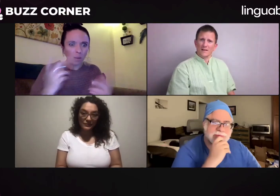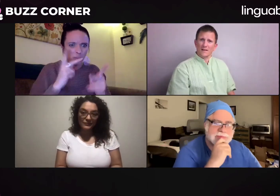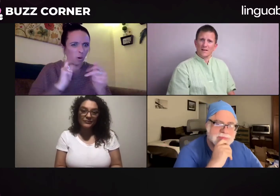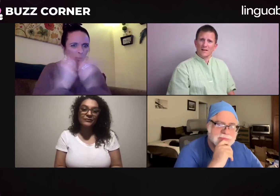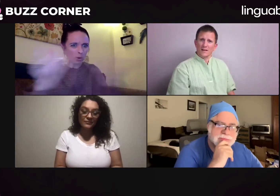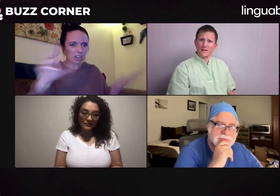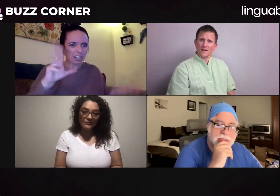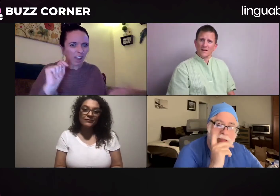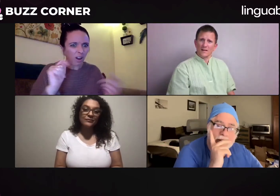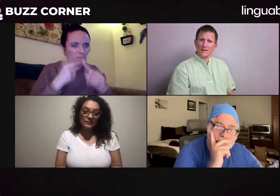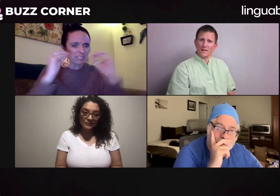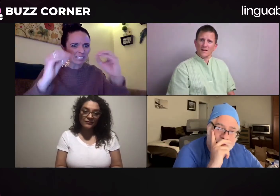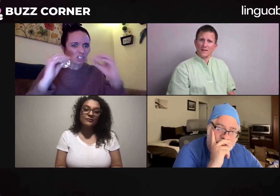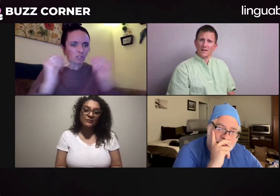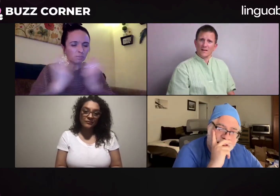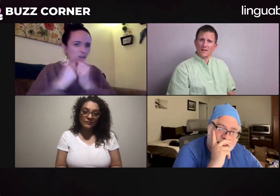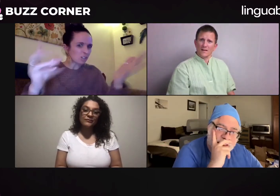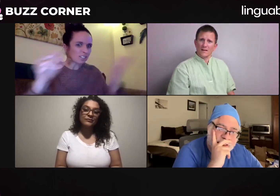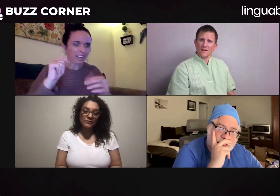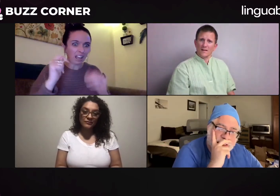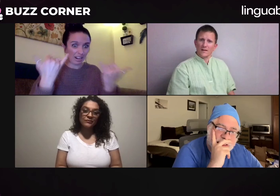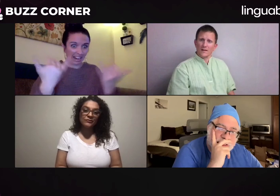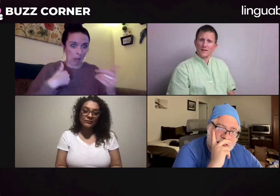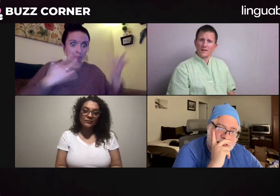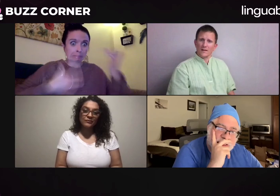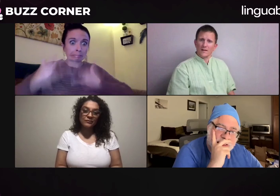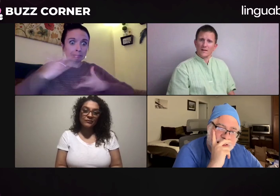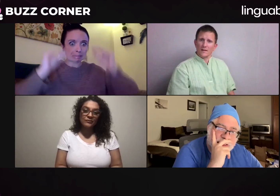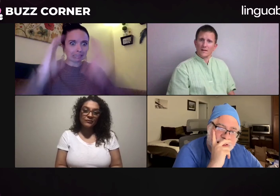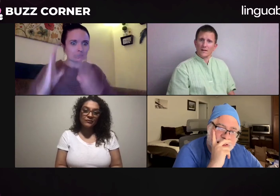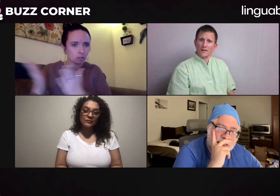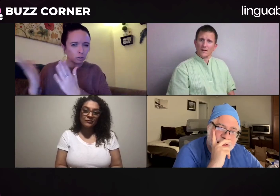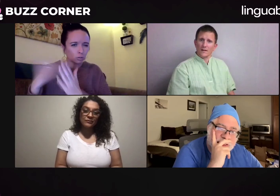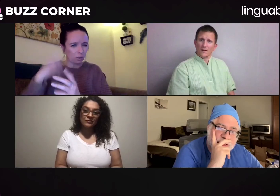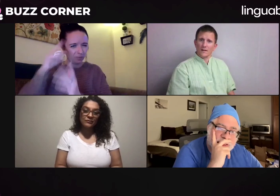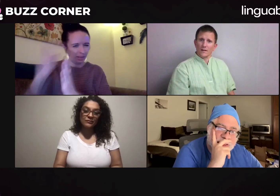leaving the field the way that we're seeing. For example, teachers leaving the field in mass because they're getting burnout.